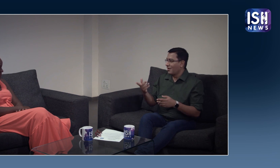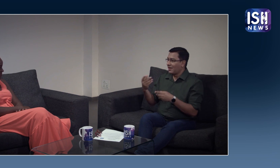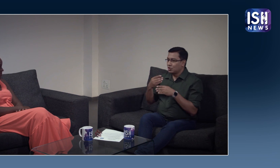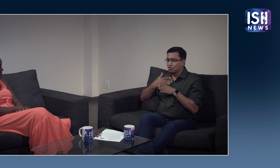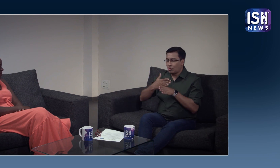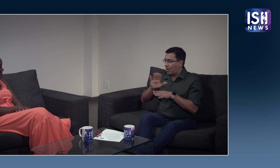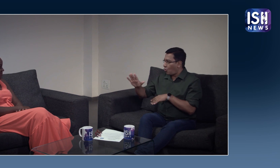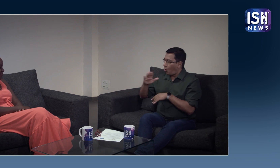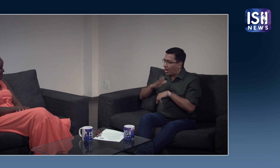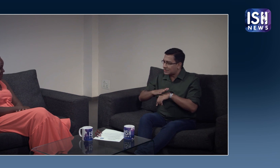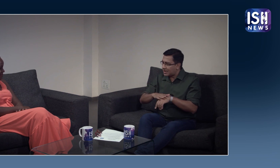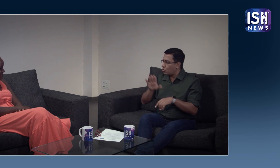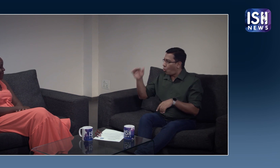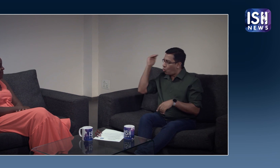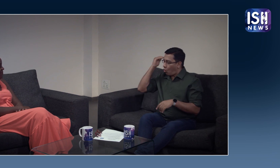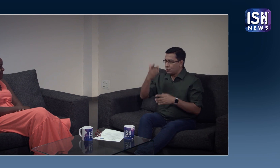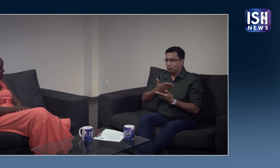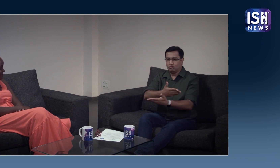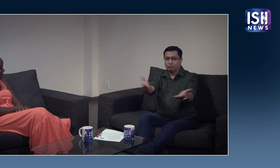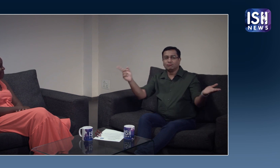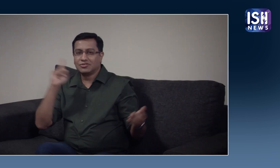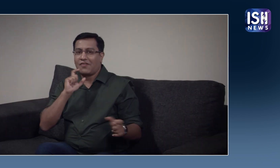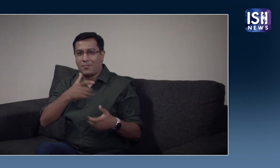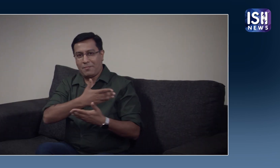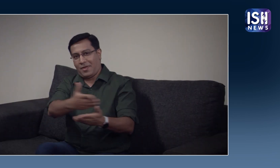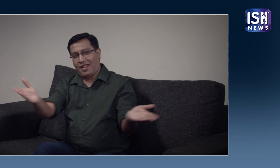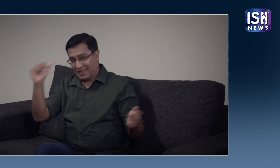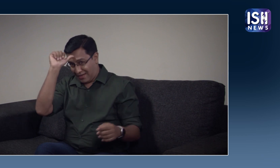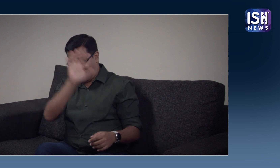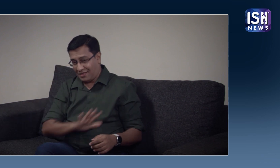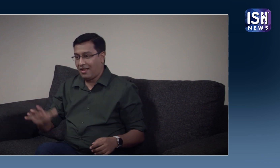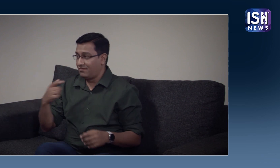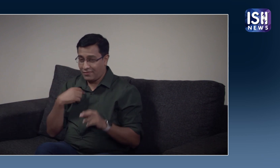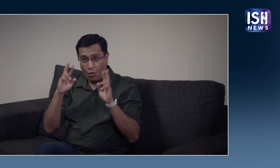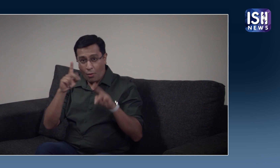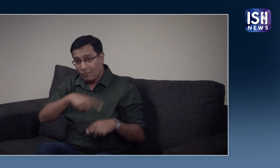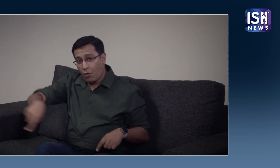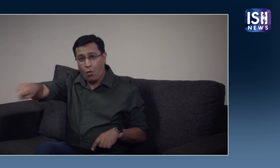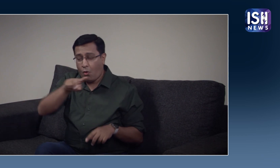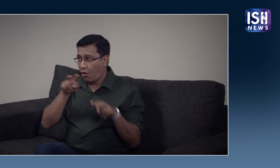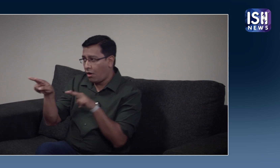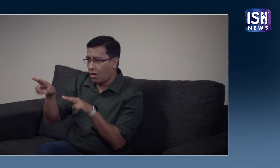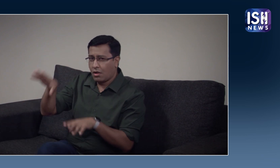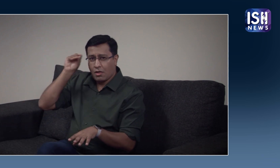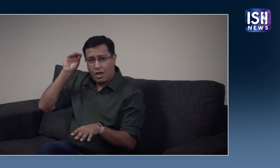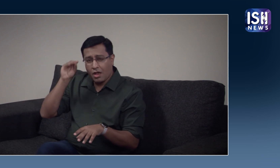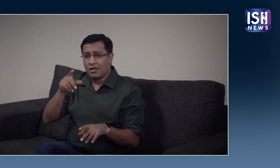and sharing your valuable experiences and knowledge for the Deaf people in India. I hope you all do learn from this session.